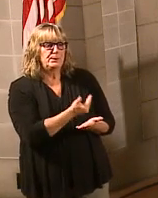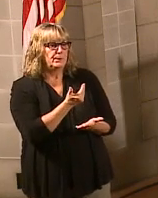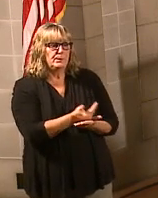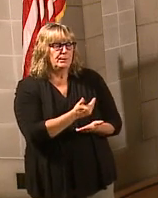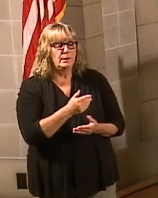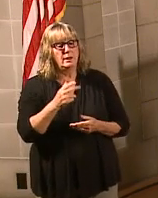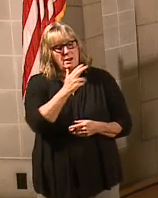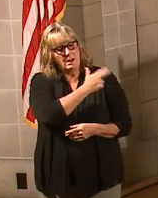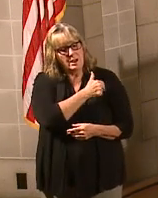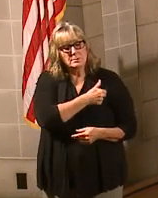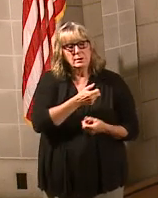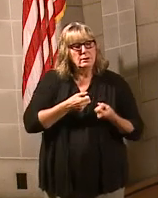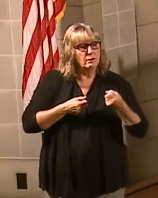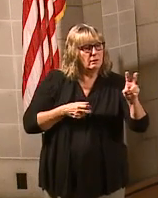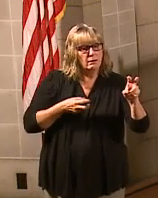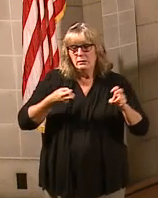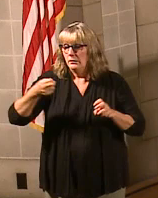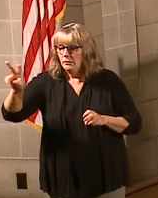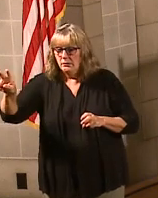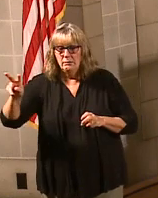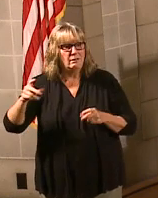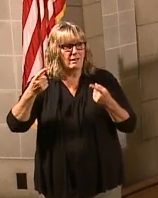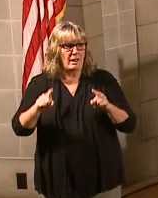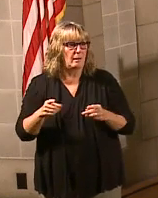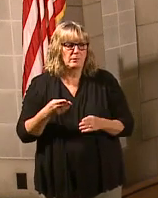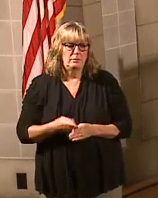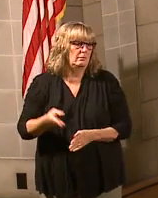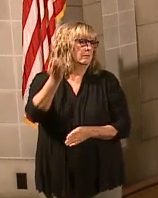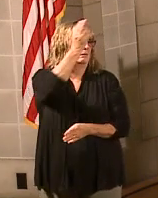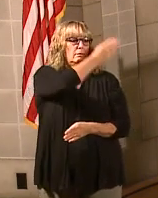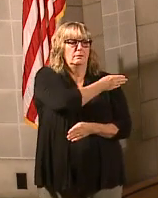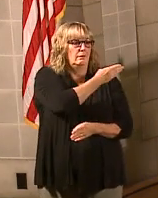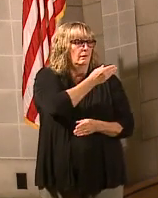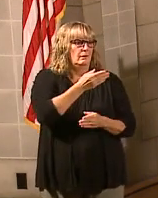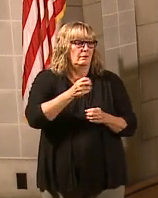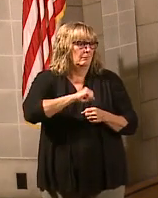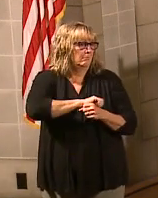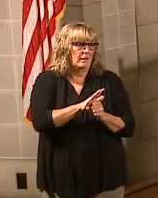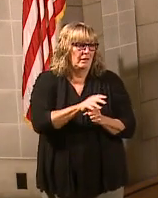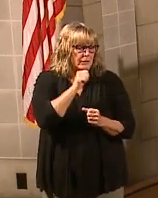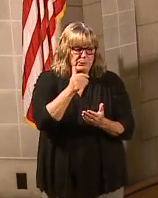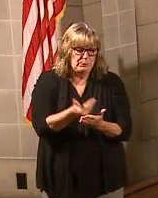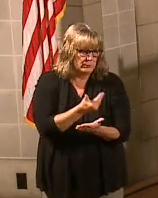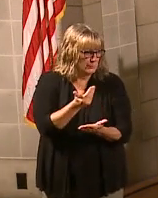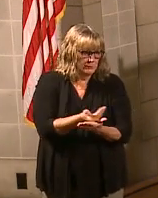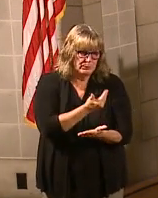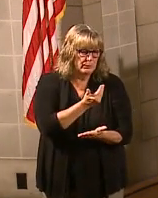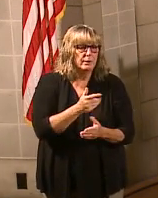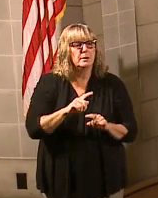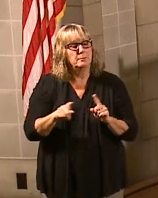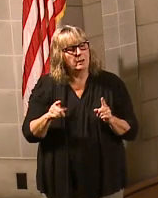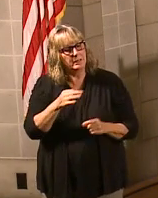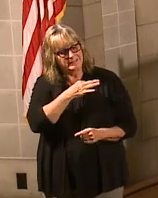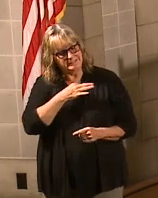FROM HOSPITAL TO HOSPITAL. ALSO, THIS IS NOT A NEW THING. I MEAN, DIVERTING PATIENTS FROM